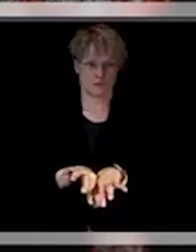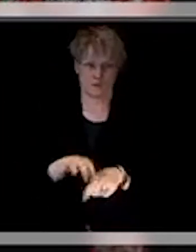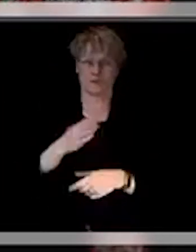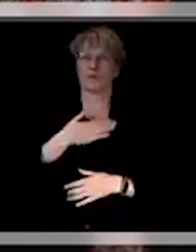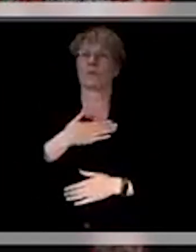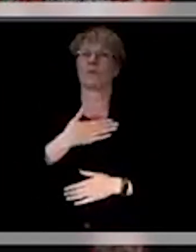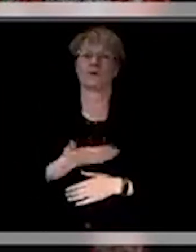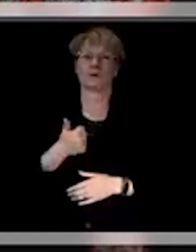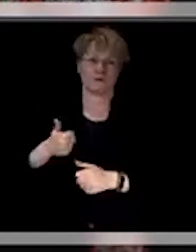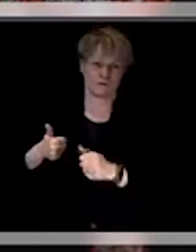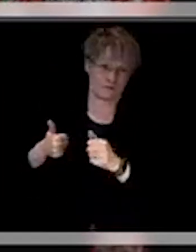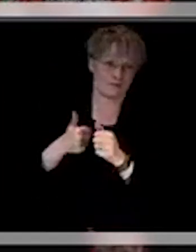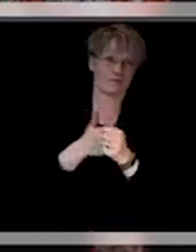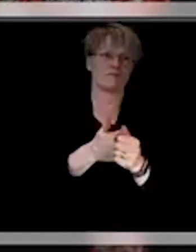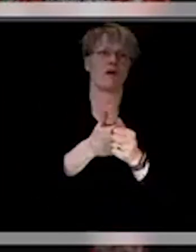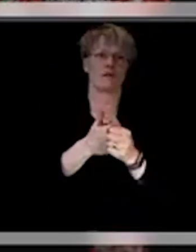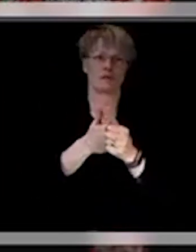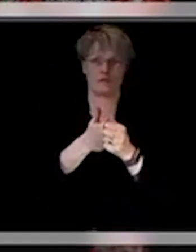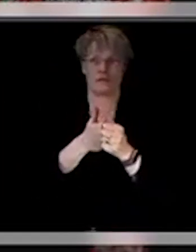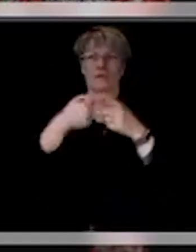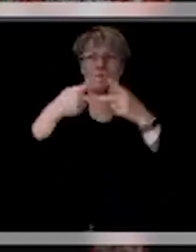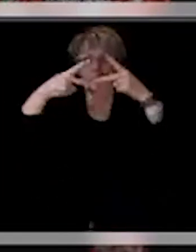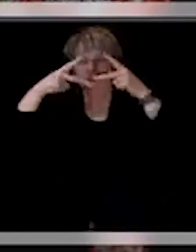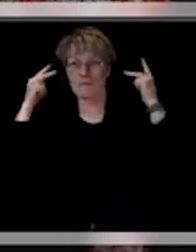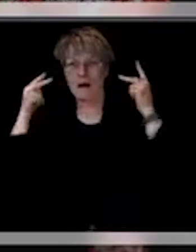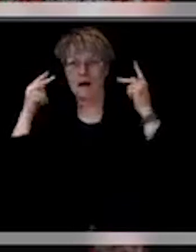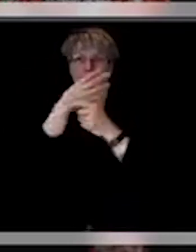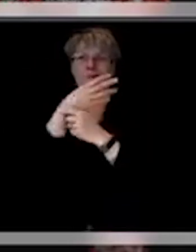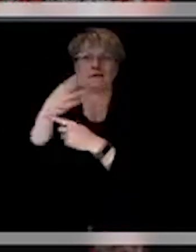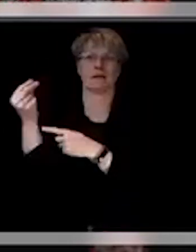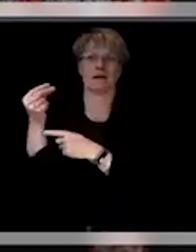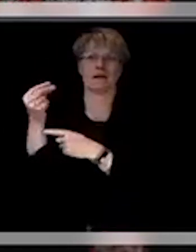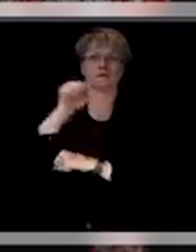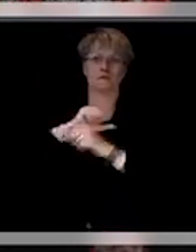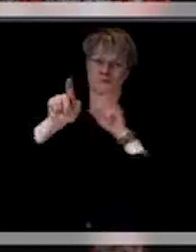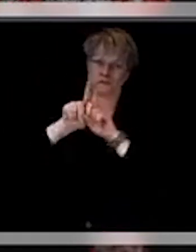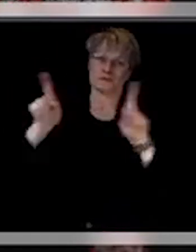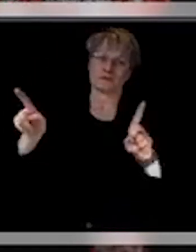bit of peer pressure on individuals to make sure that they're doing the right thing, but